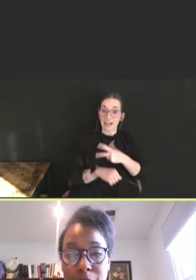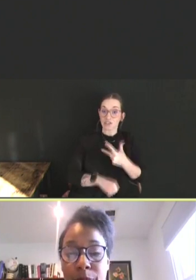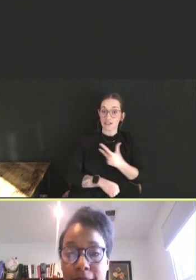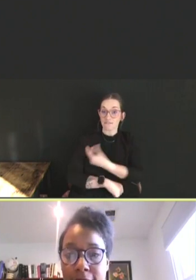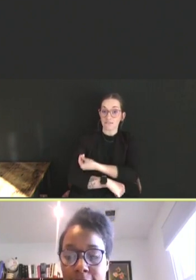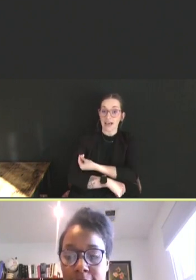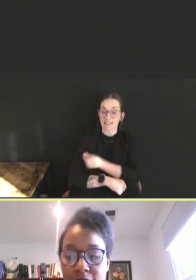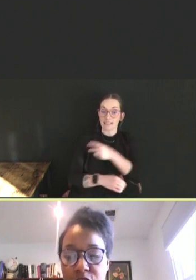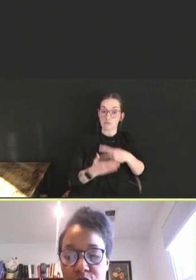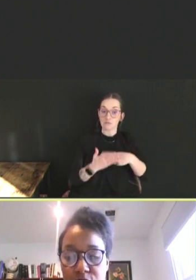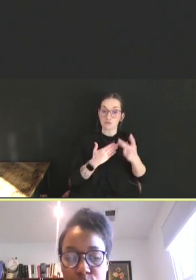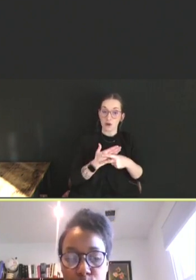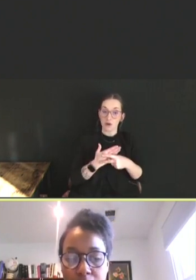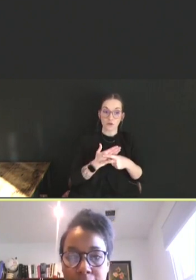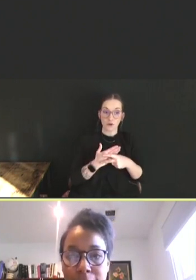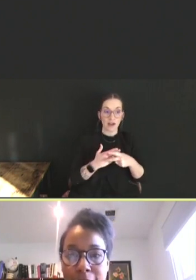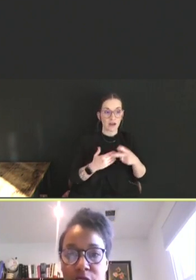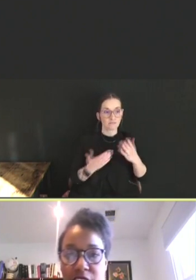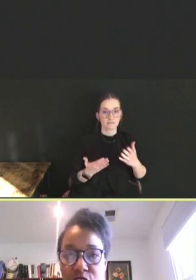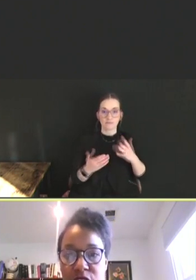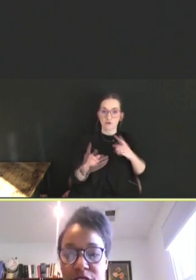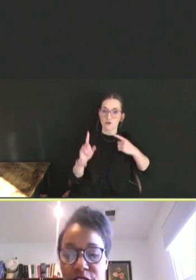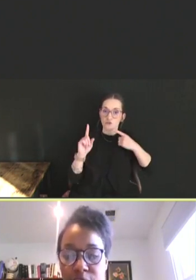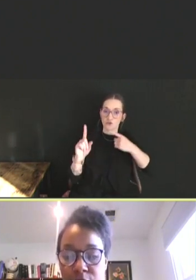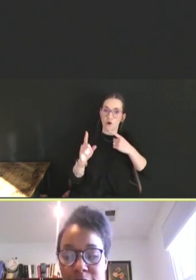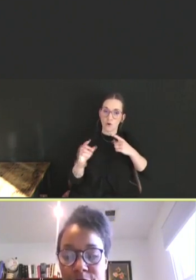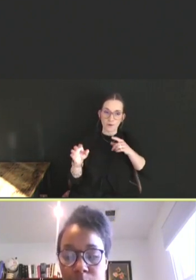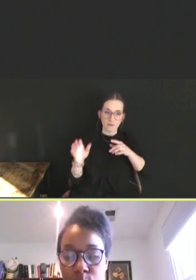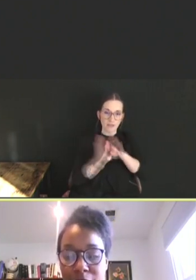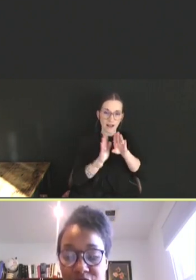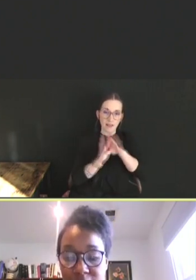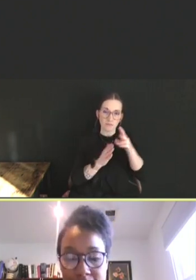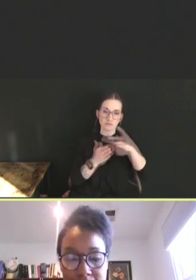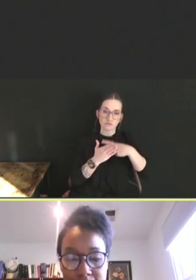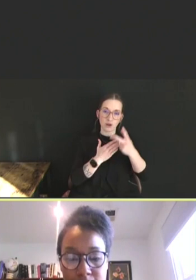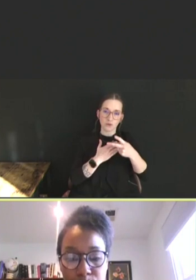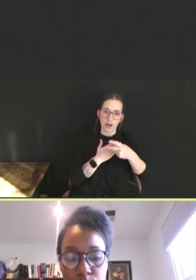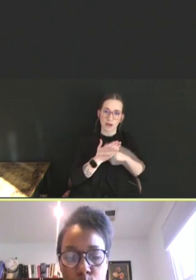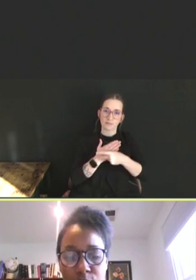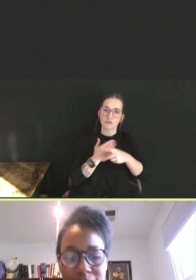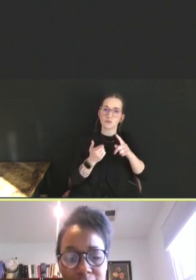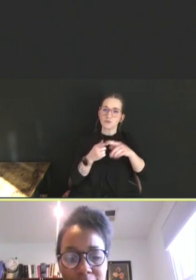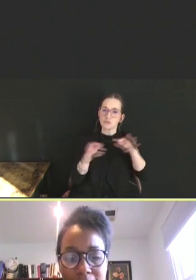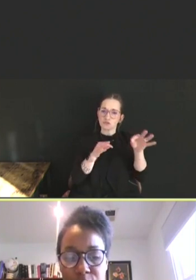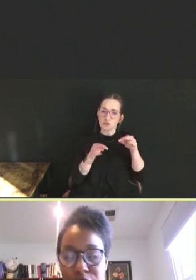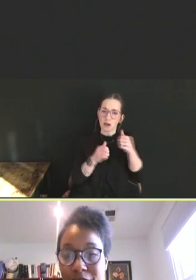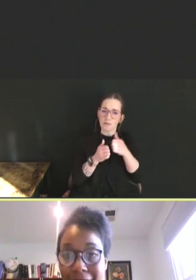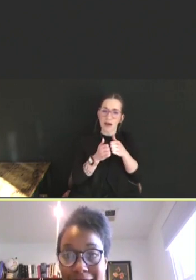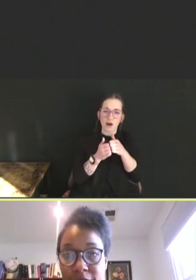plans to describe how each of the various federal agencies will carry out their vaccine